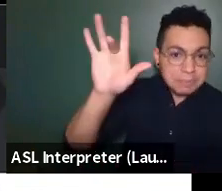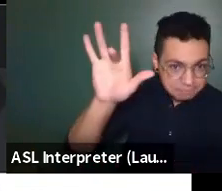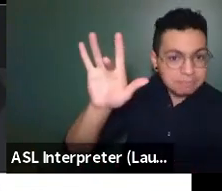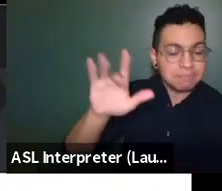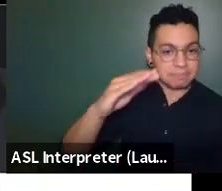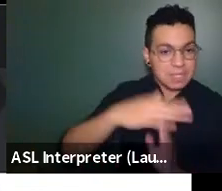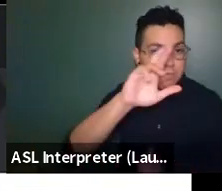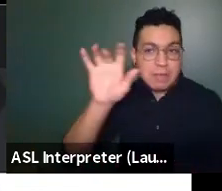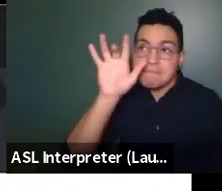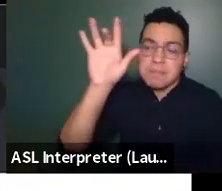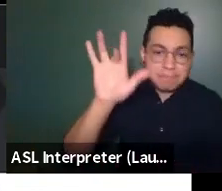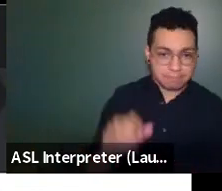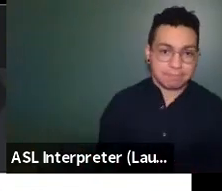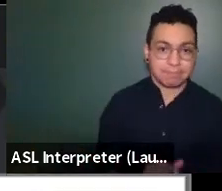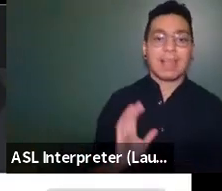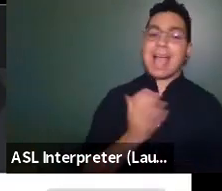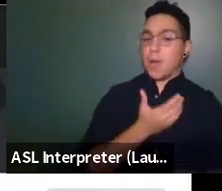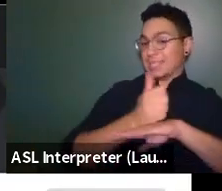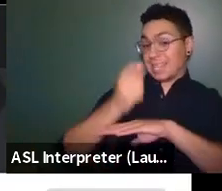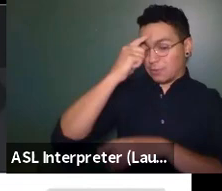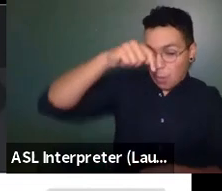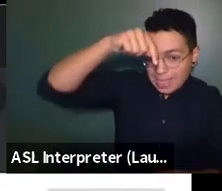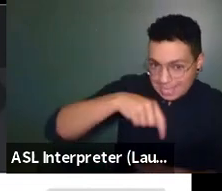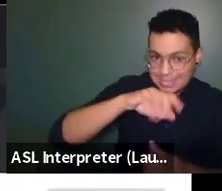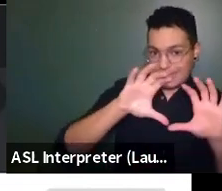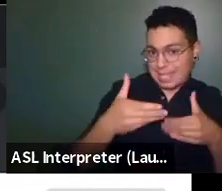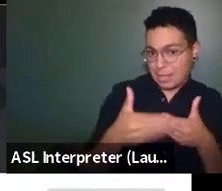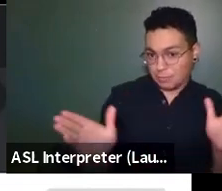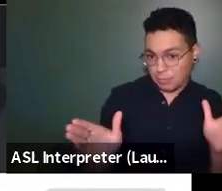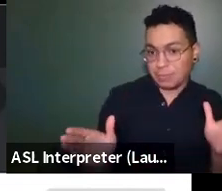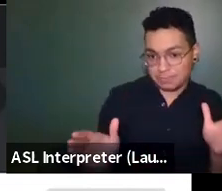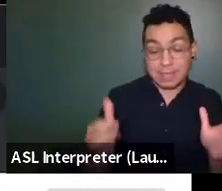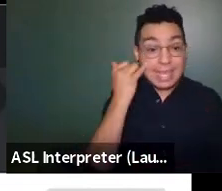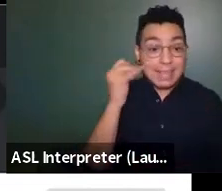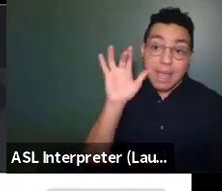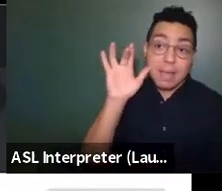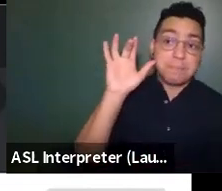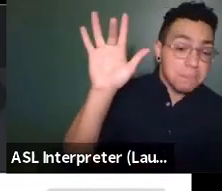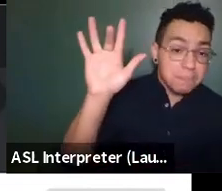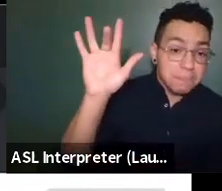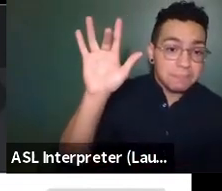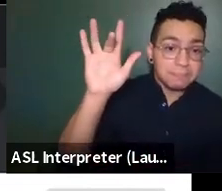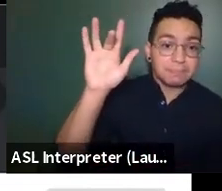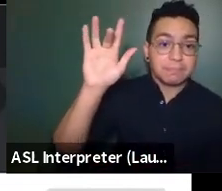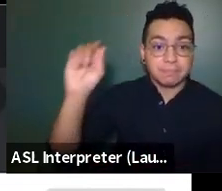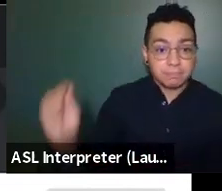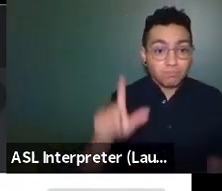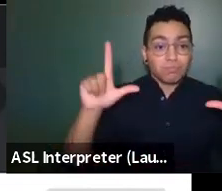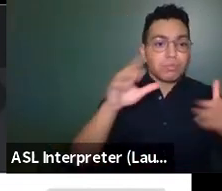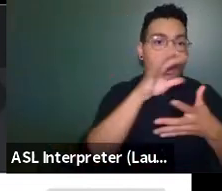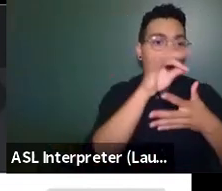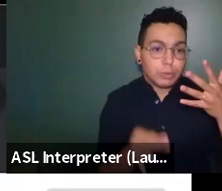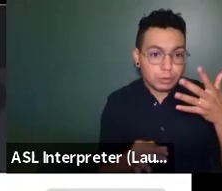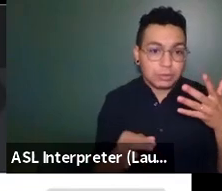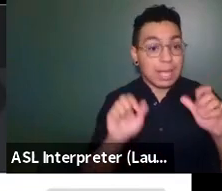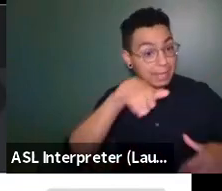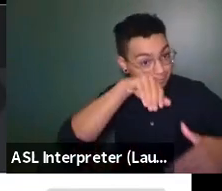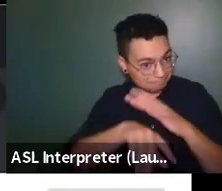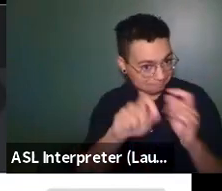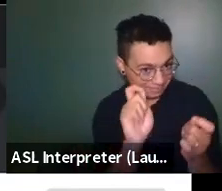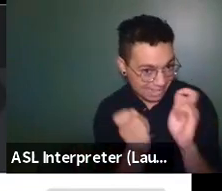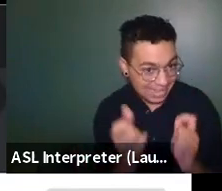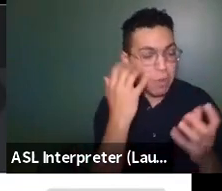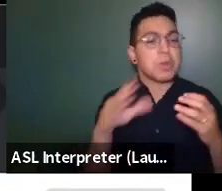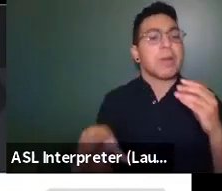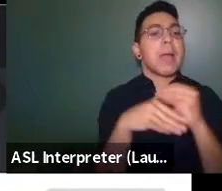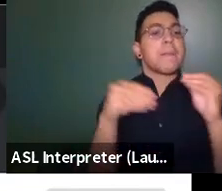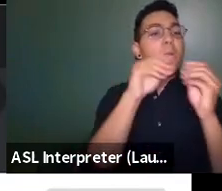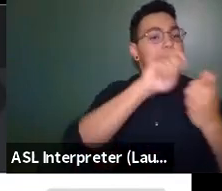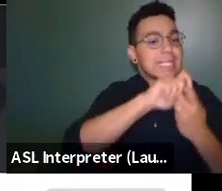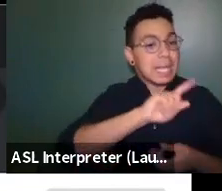ESD 112 - Katherine Livick: This is our settings for this class. And if I click that I have some options. So I could go in and edit if I wanted to add more description to my class. I could do that here.